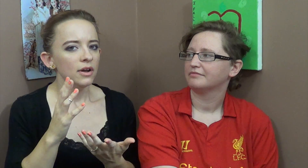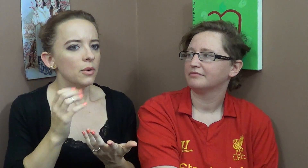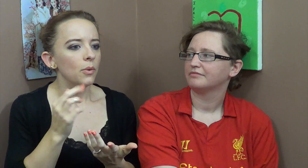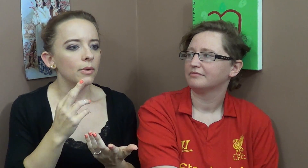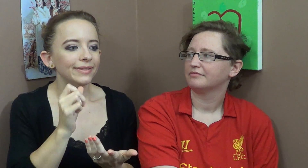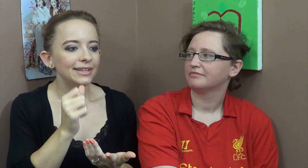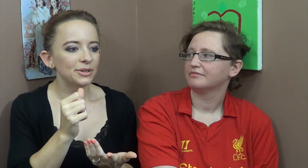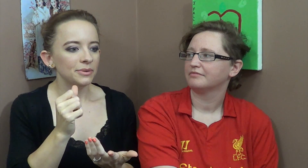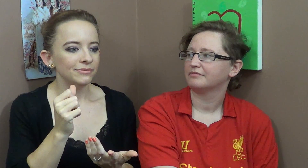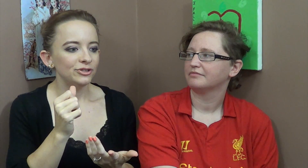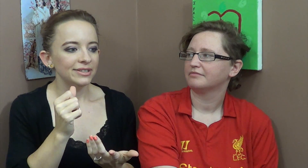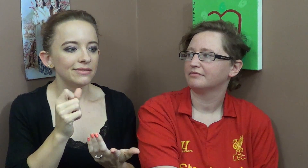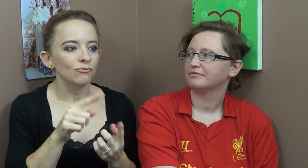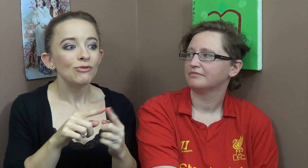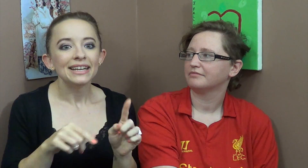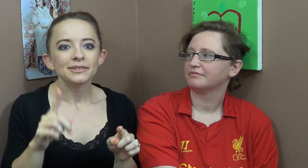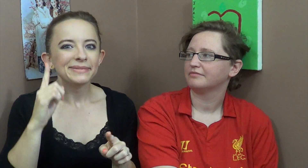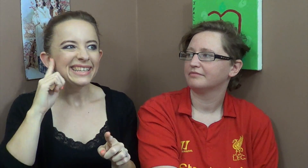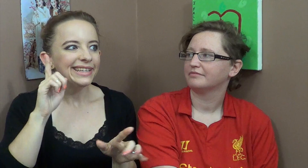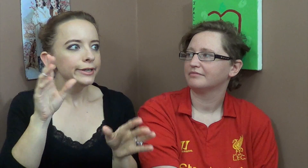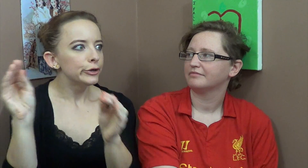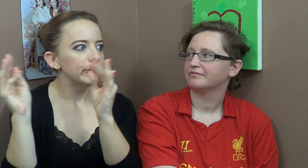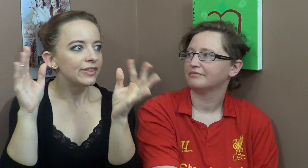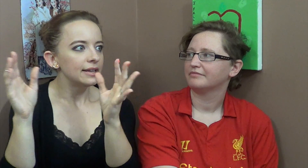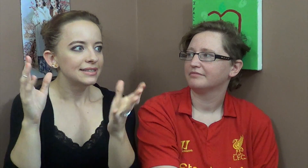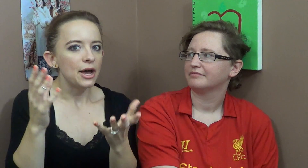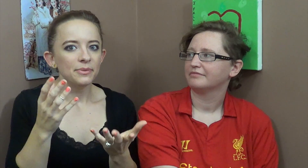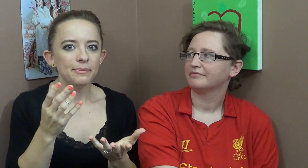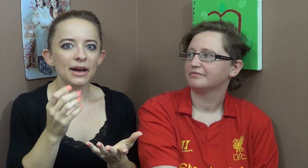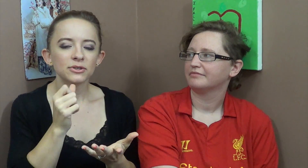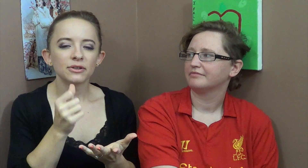or they don't just randomly hear things out and about.